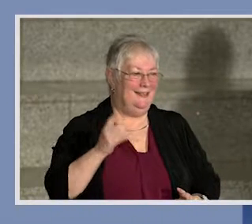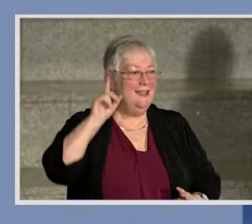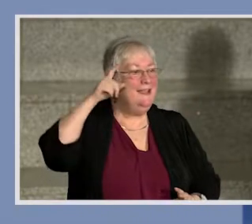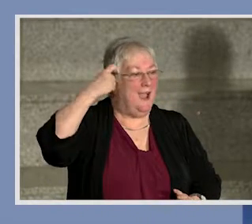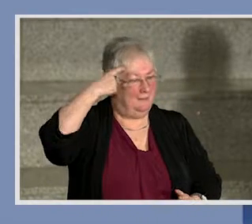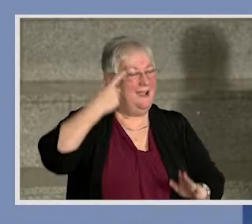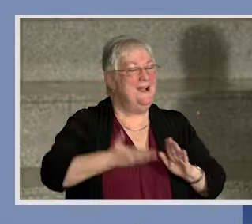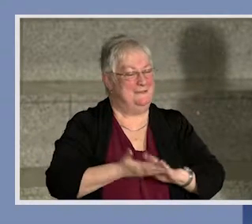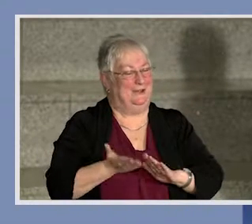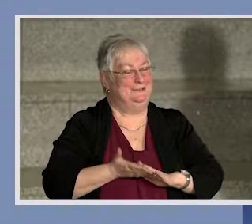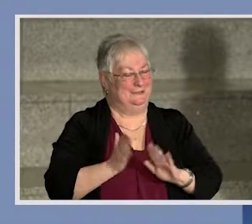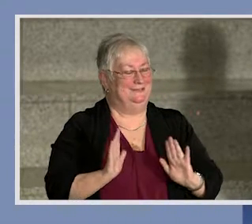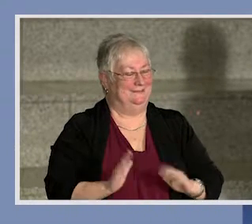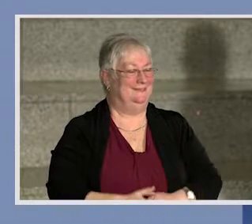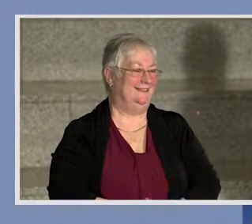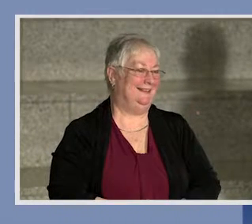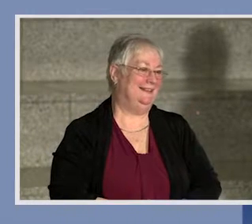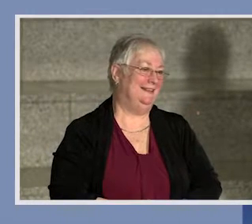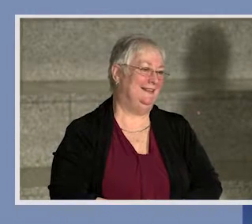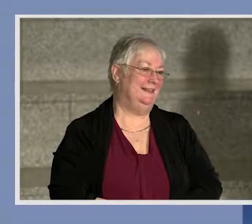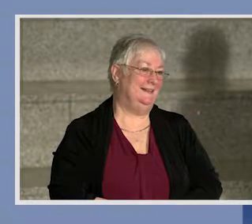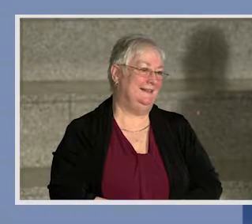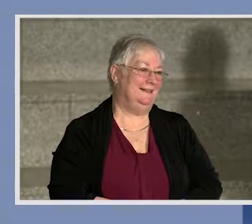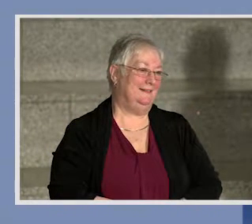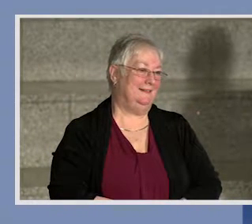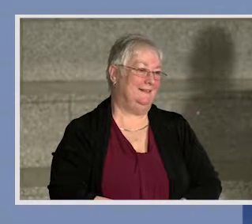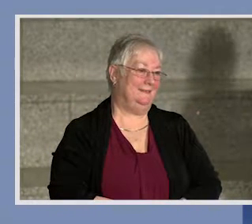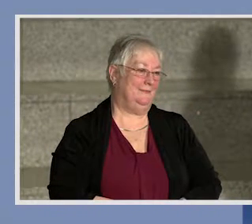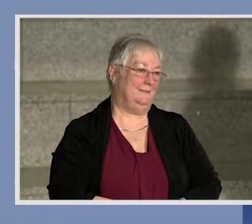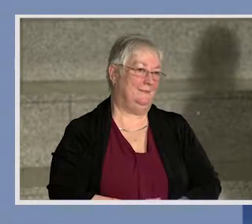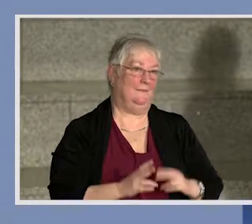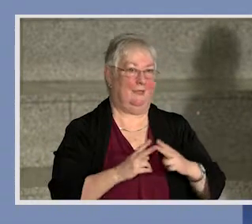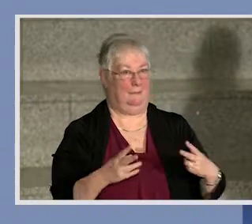IT IS ALSO INCREDIBLY IMPORTANT WE USE THIS MONEY TO KEEP OUR